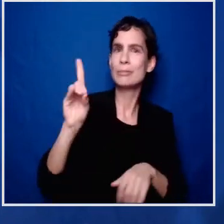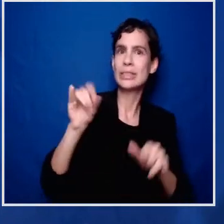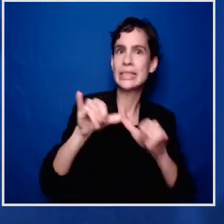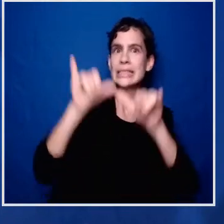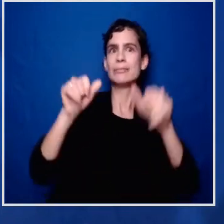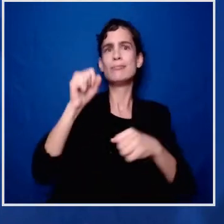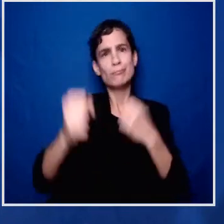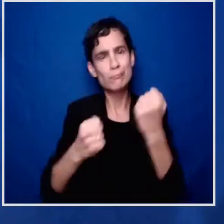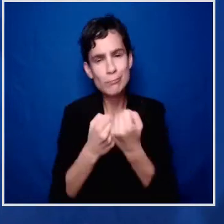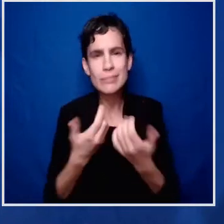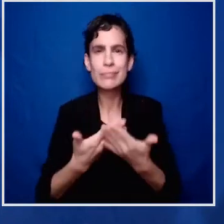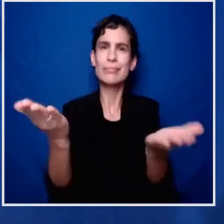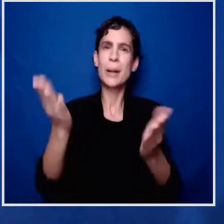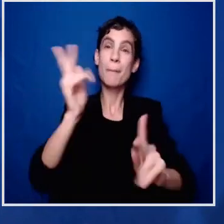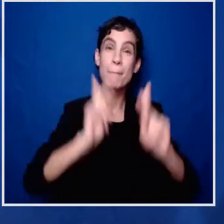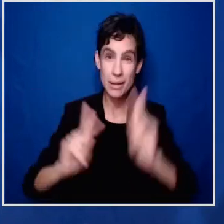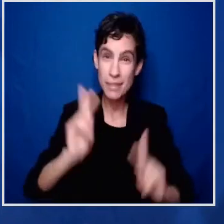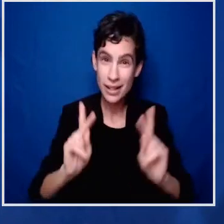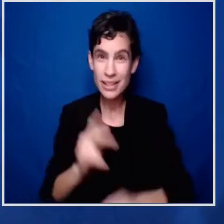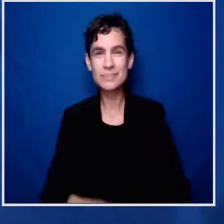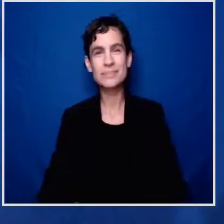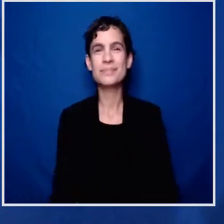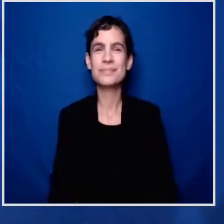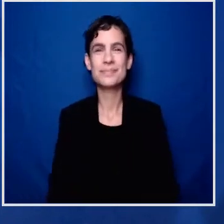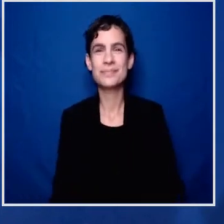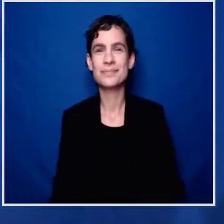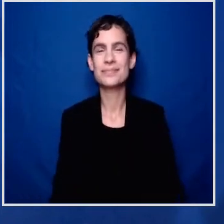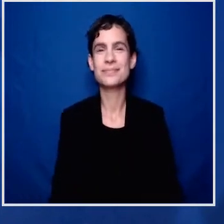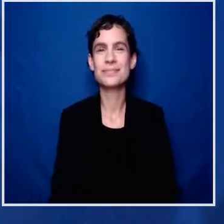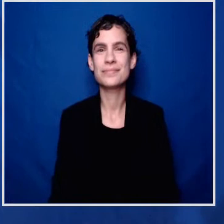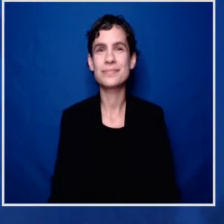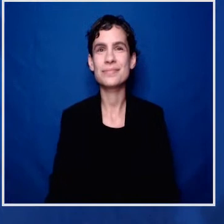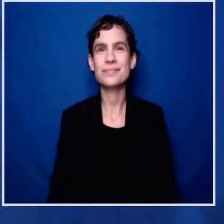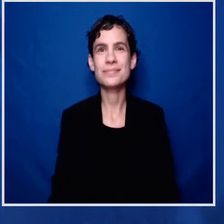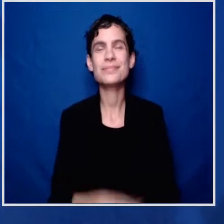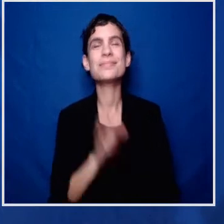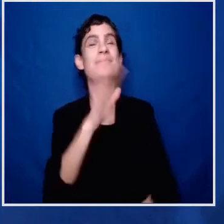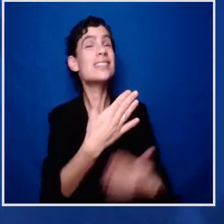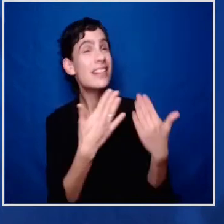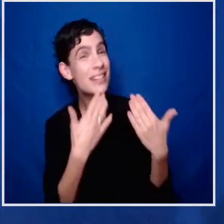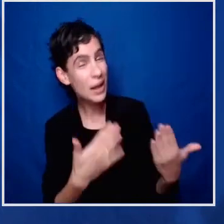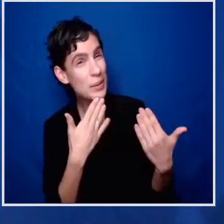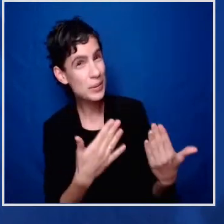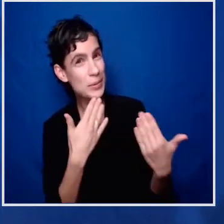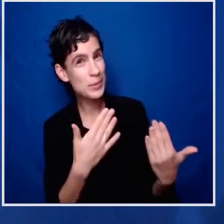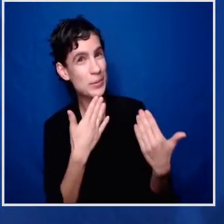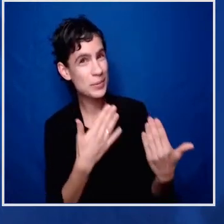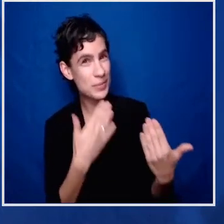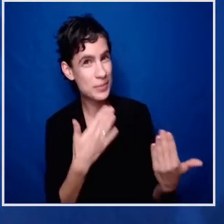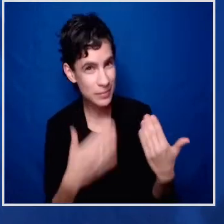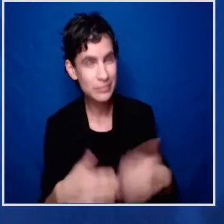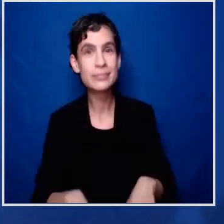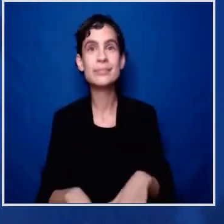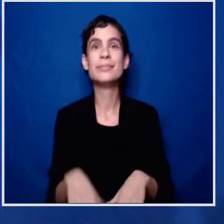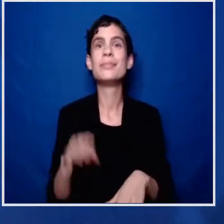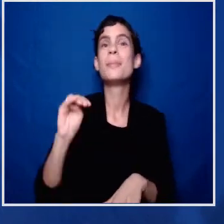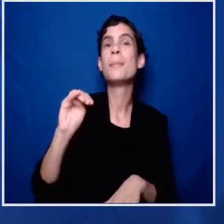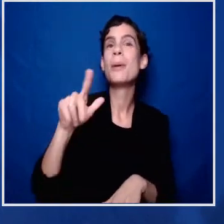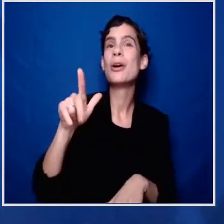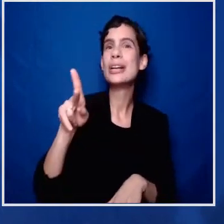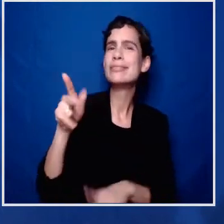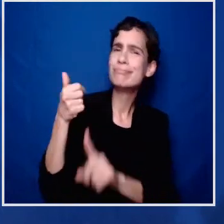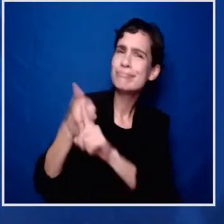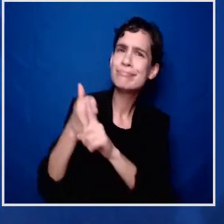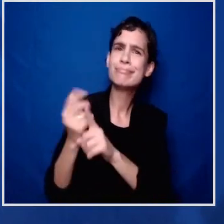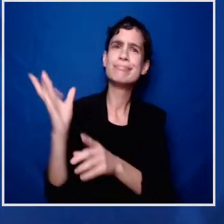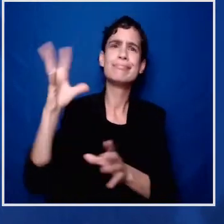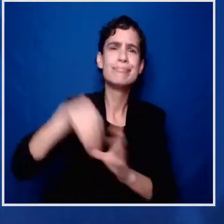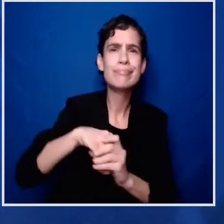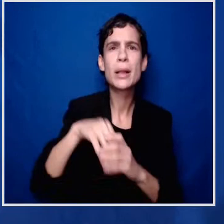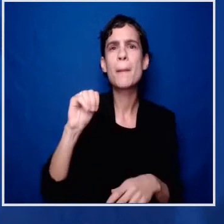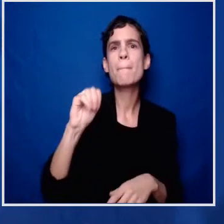WORK FOR ALL.